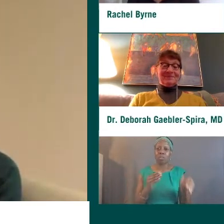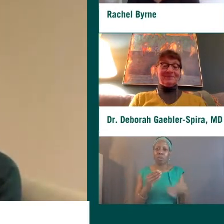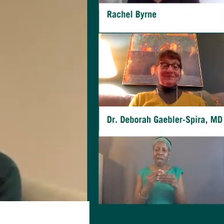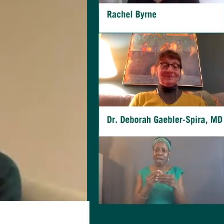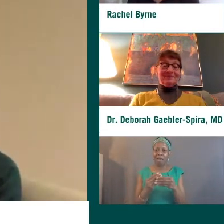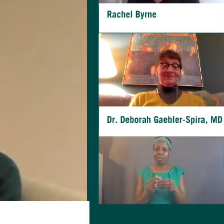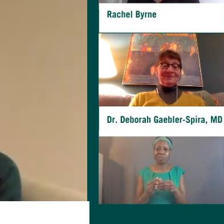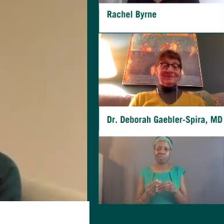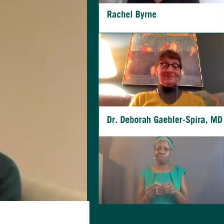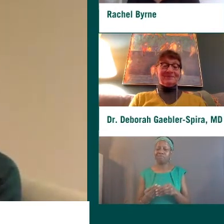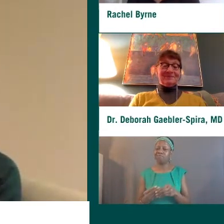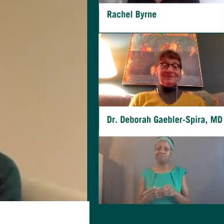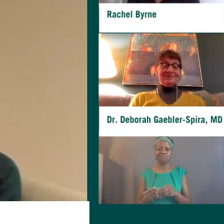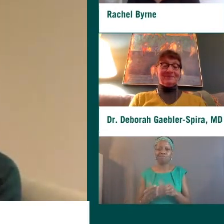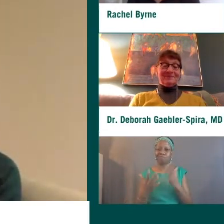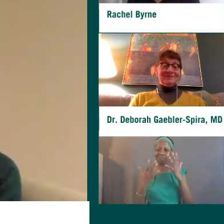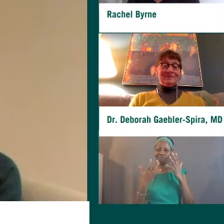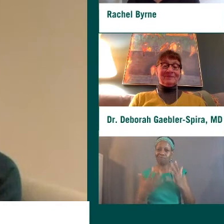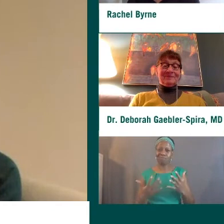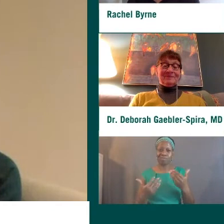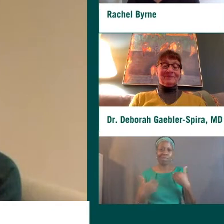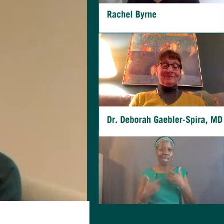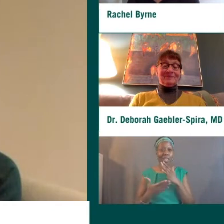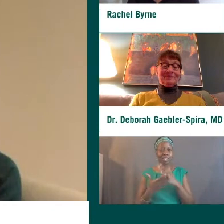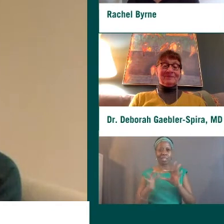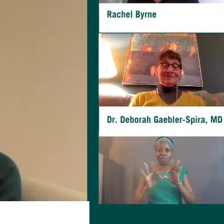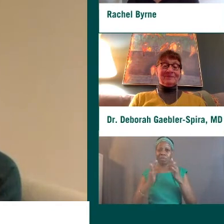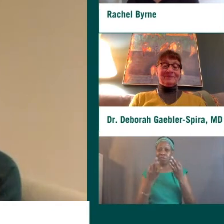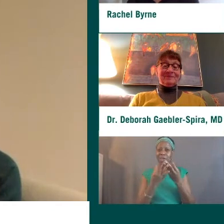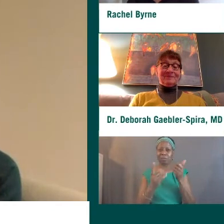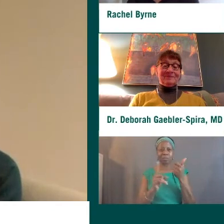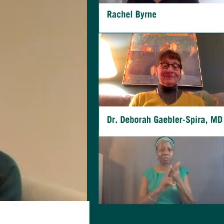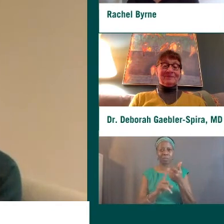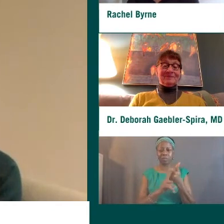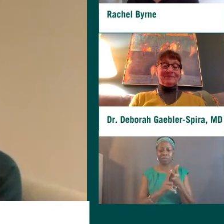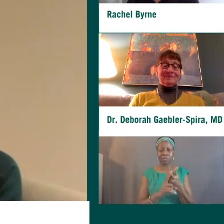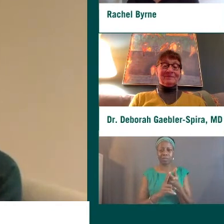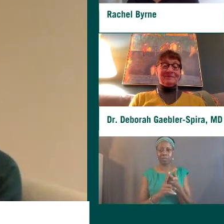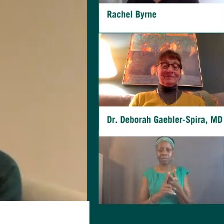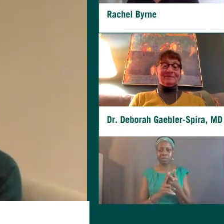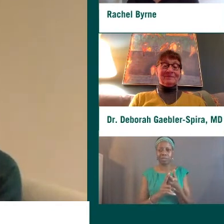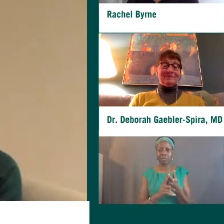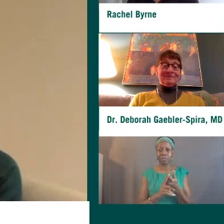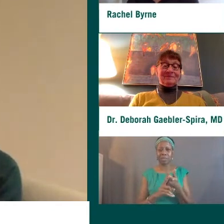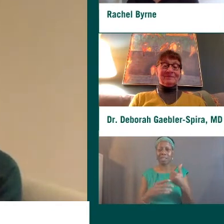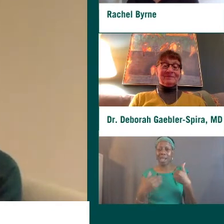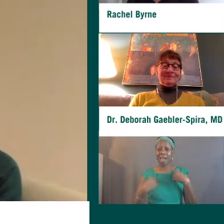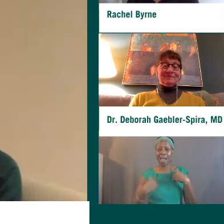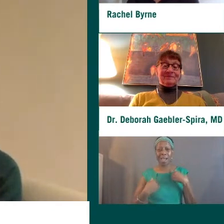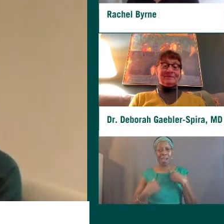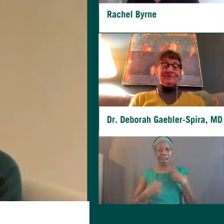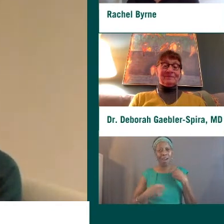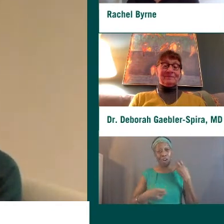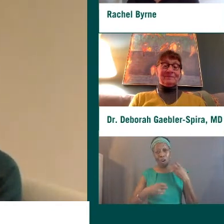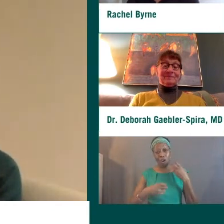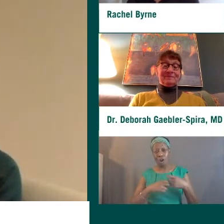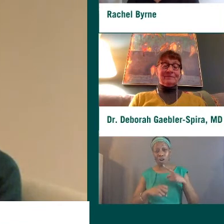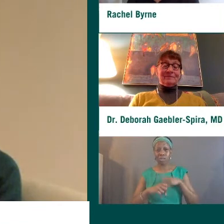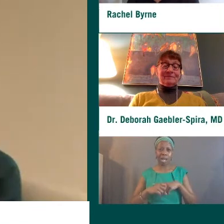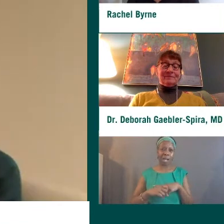there were some families that we've interacted with that had a hard time embracing the diagnosis